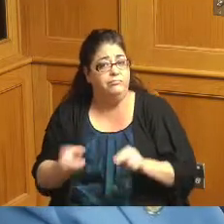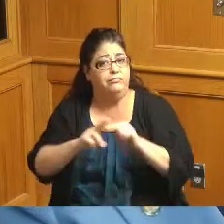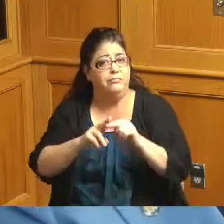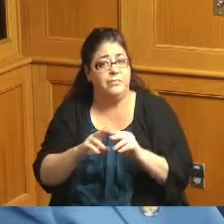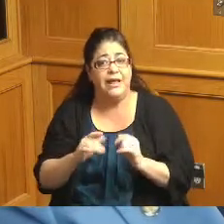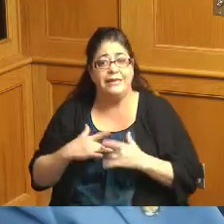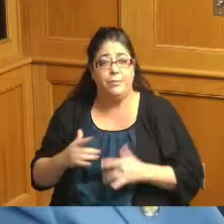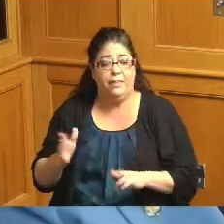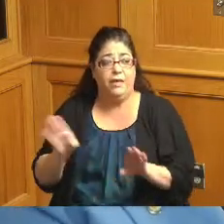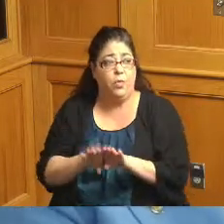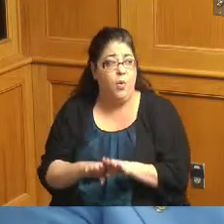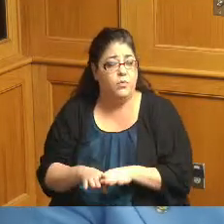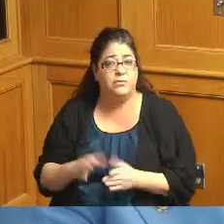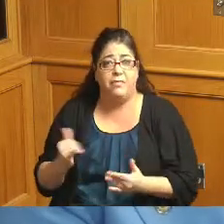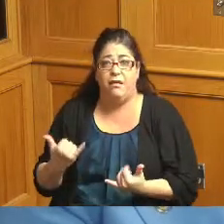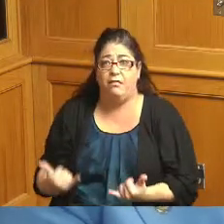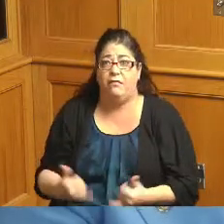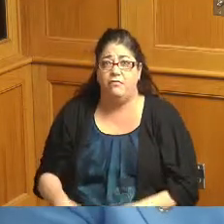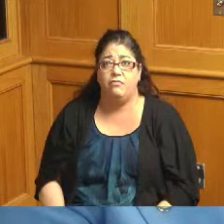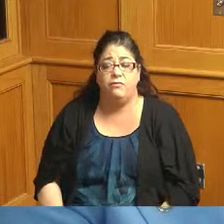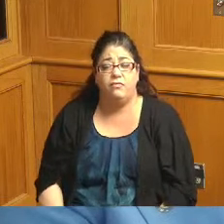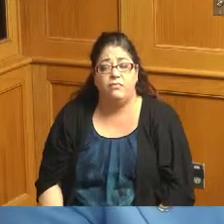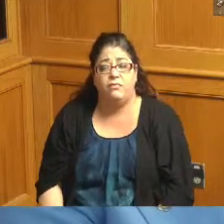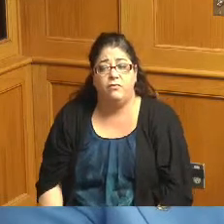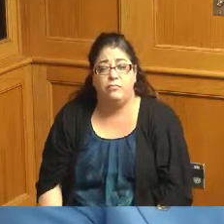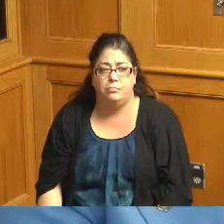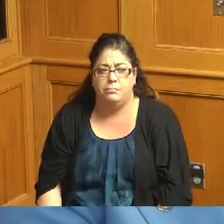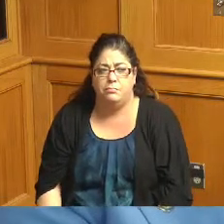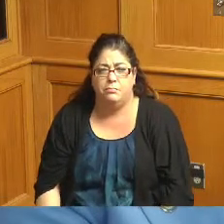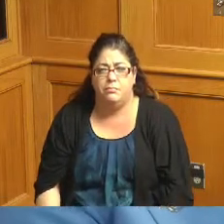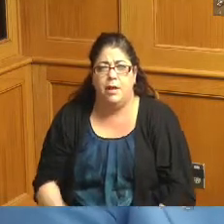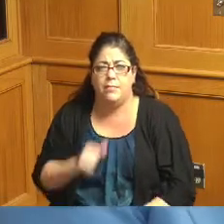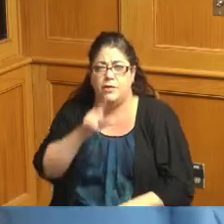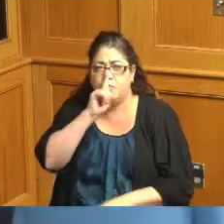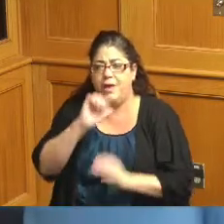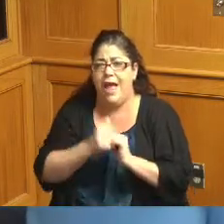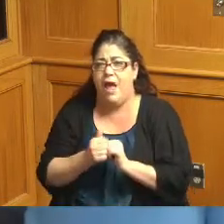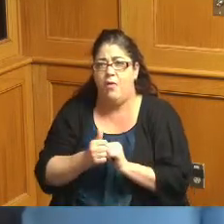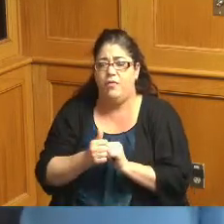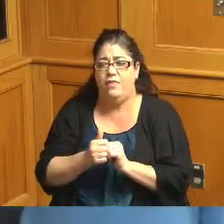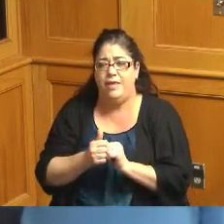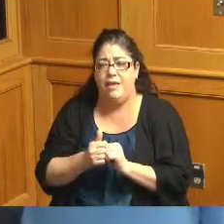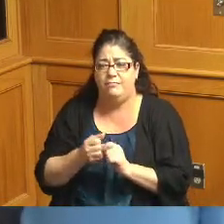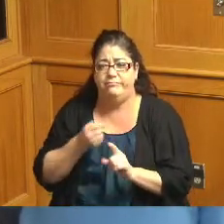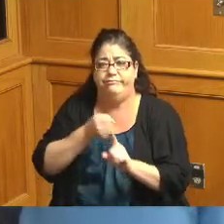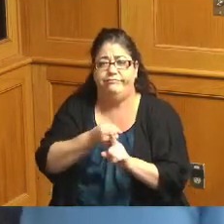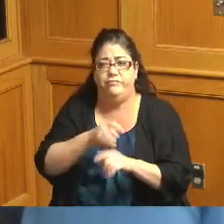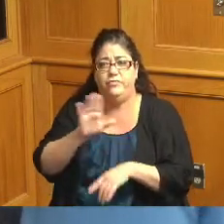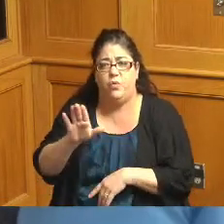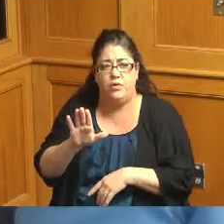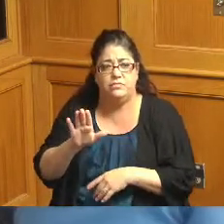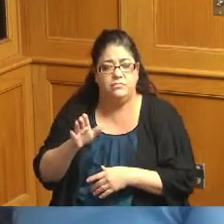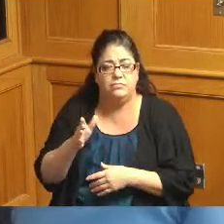shut down right or I don't know how that affects your lease or yeah that that is that is correct